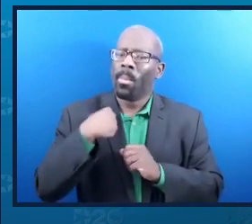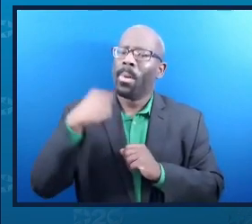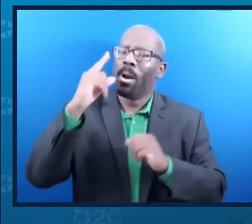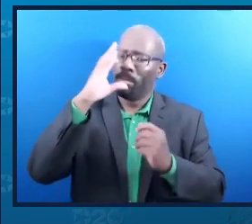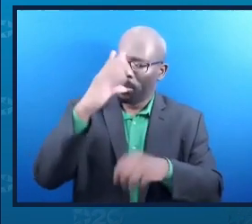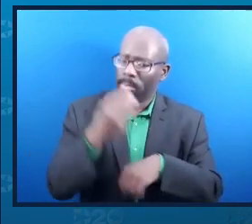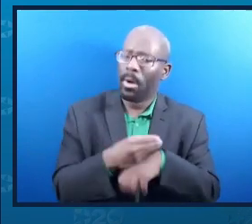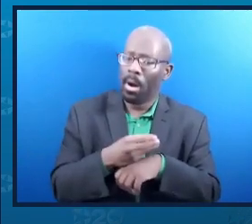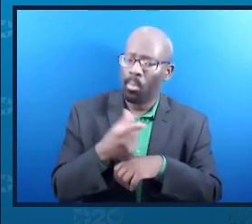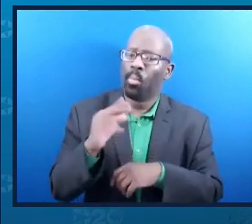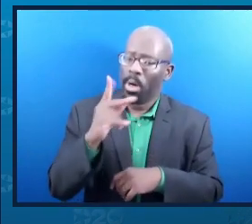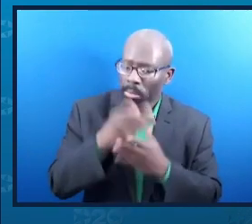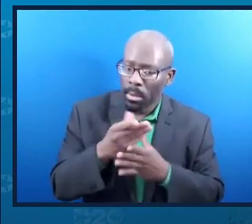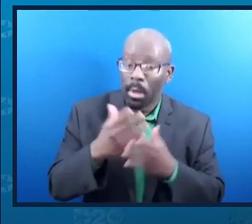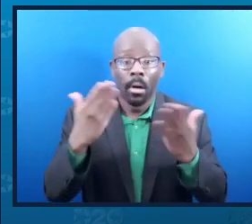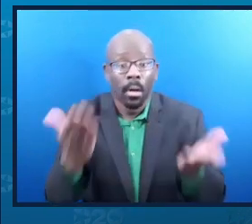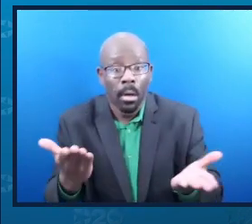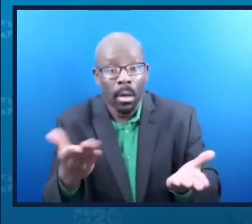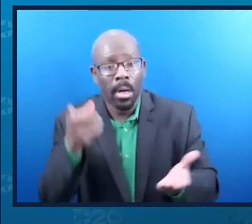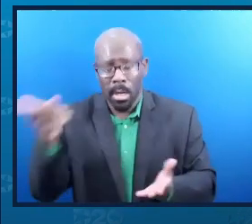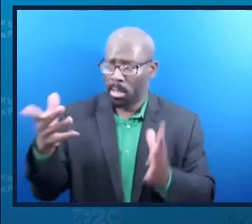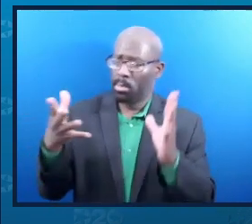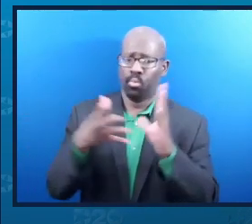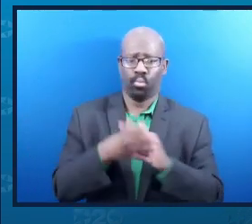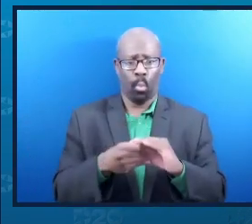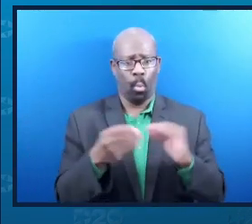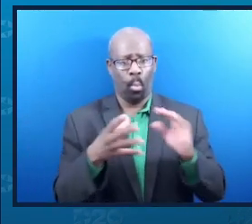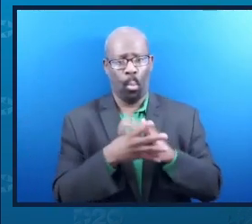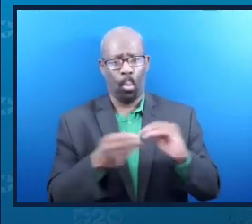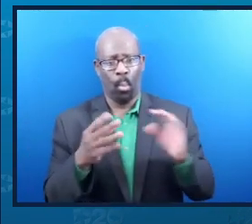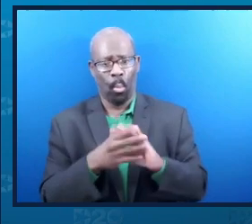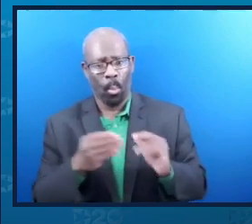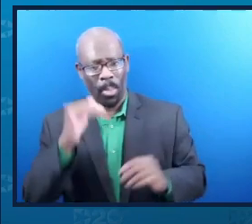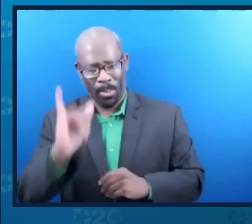IT. IT TURNED OUT ON THE VERY DAY